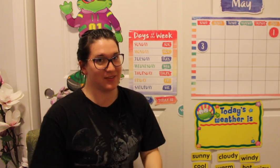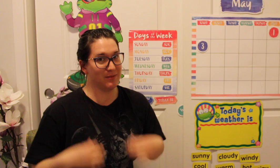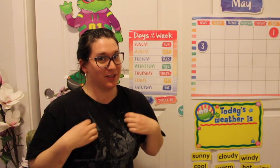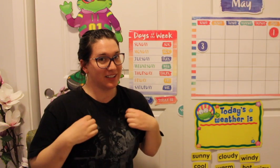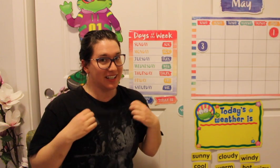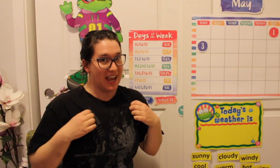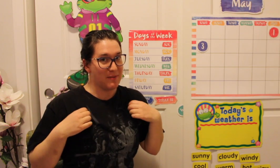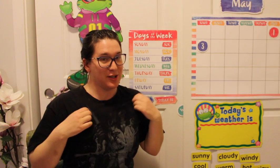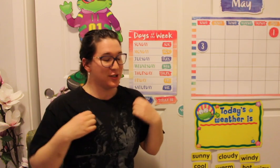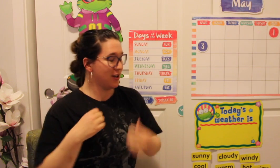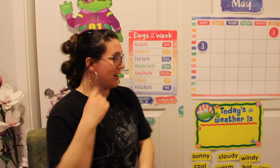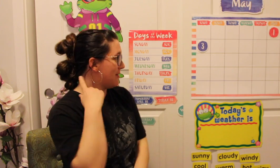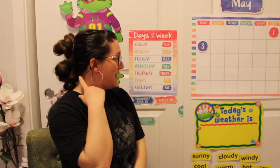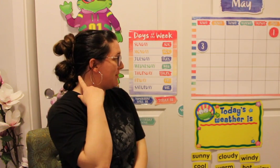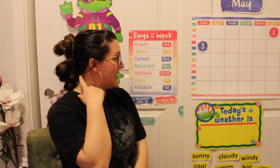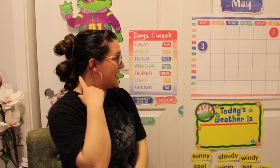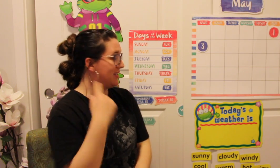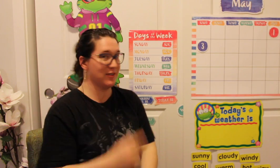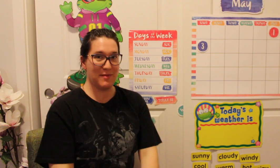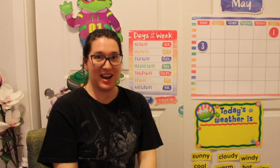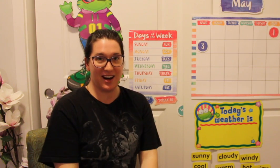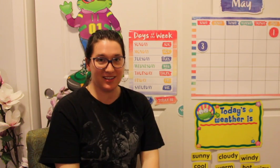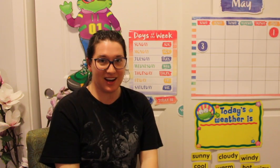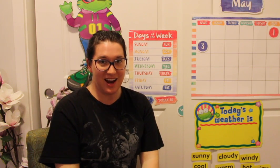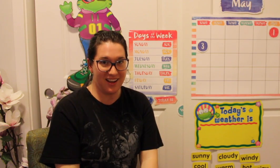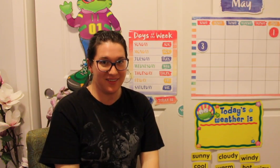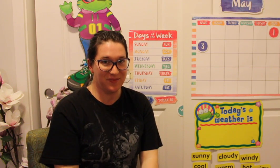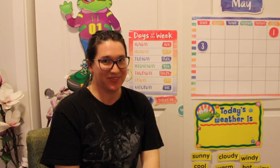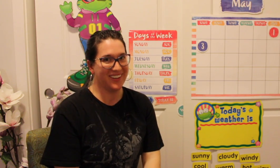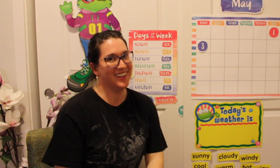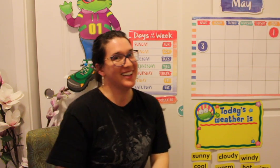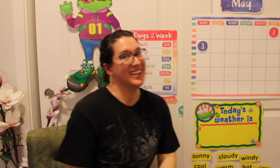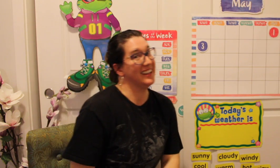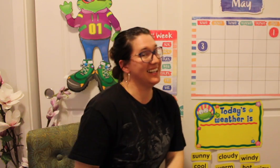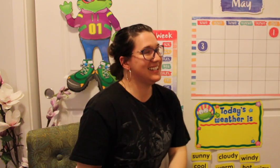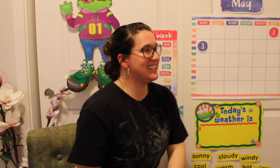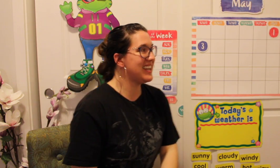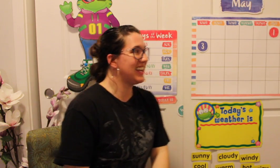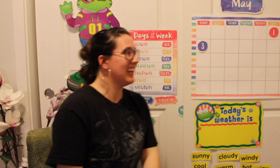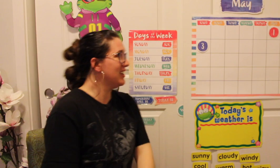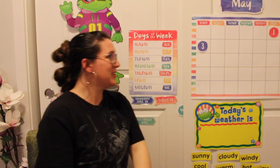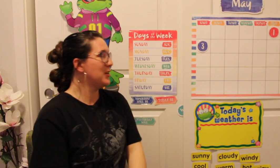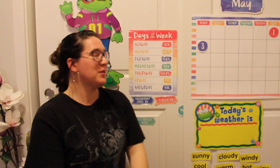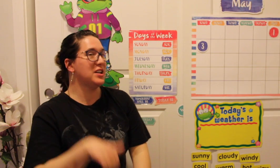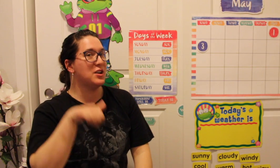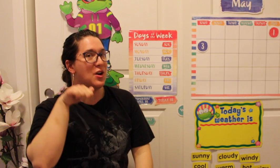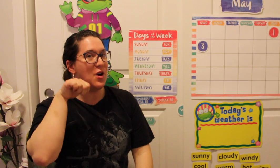from looking at my shirt and maybe guessing from my hairstyle let's see so we know